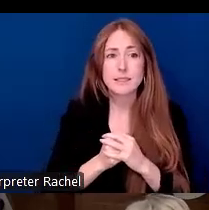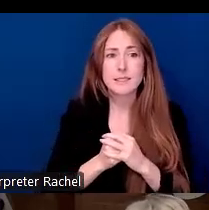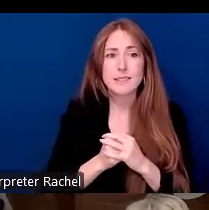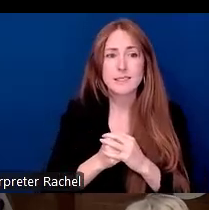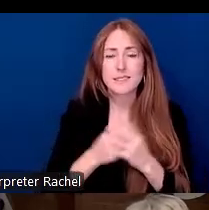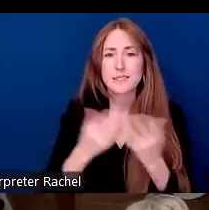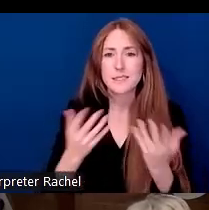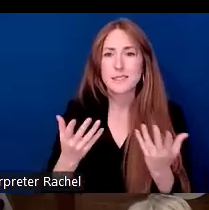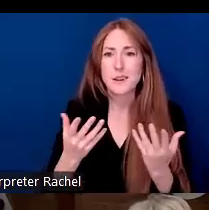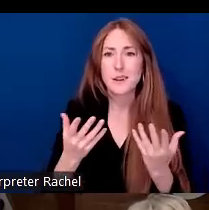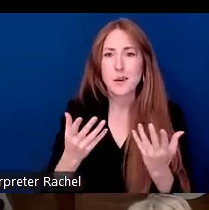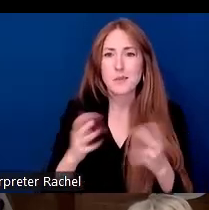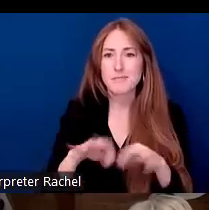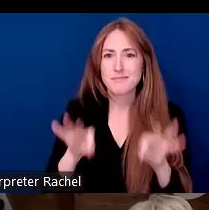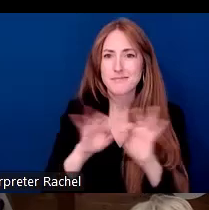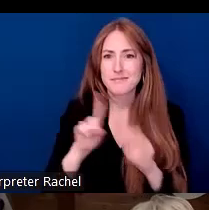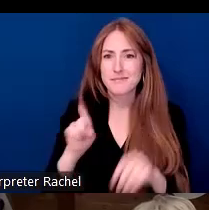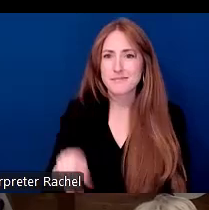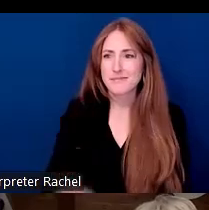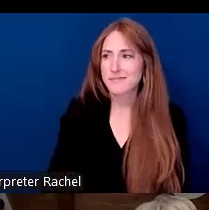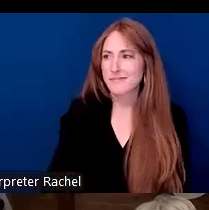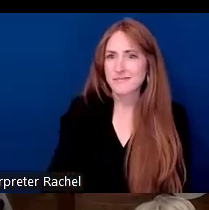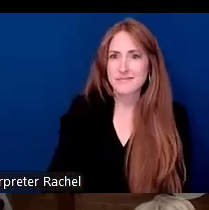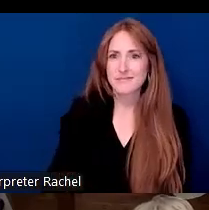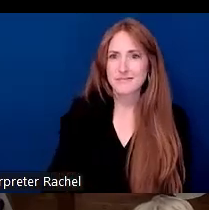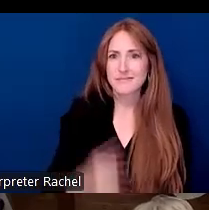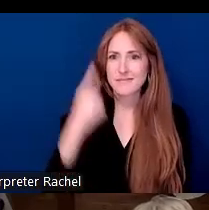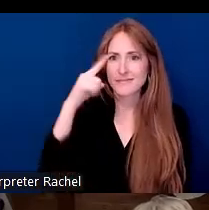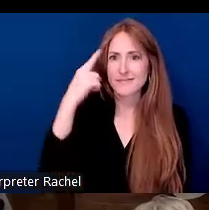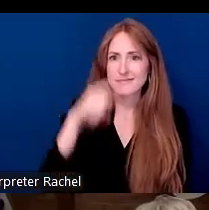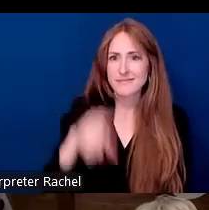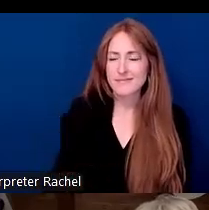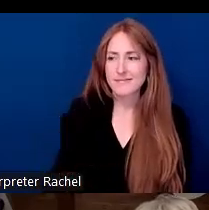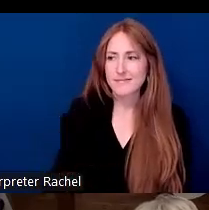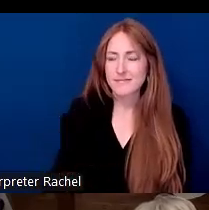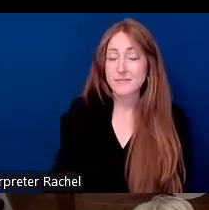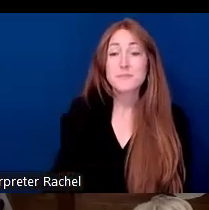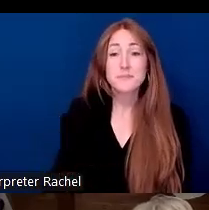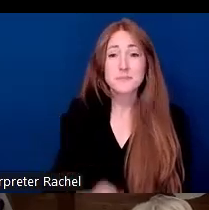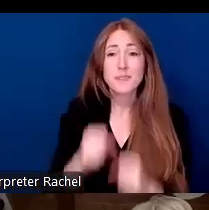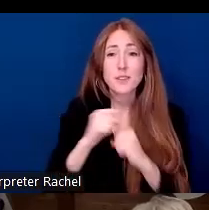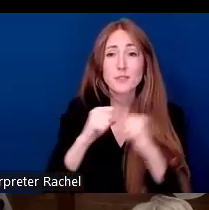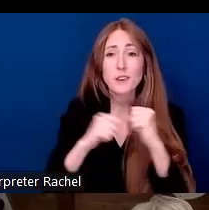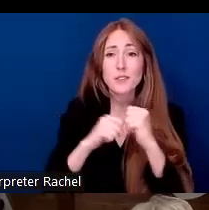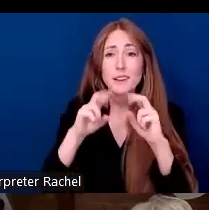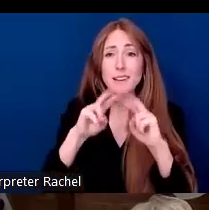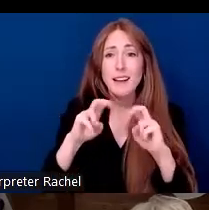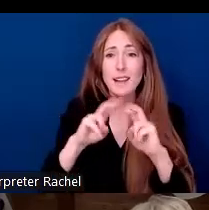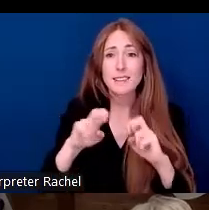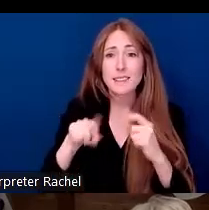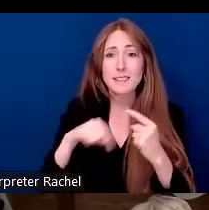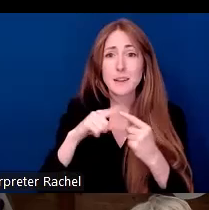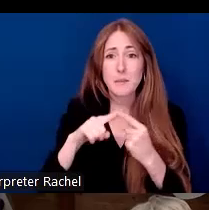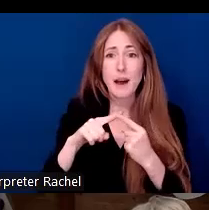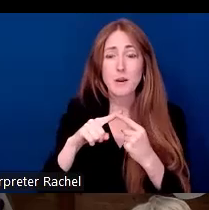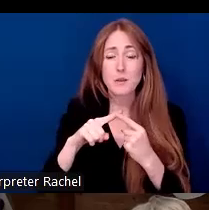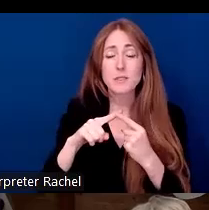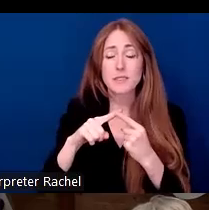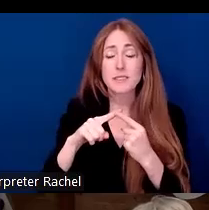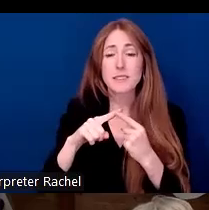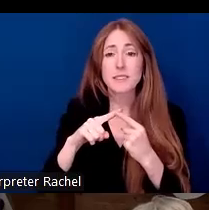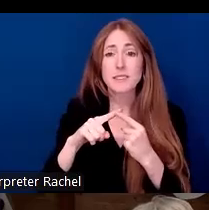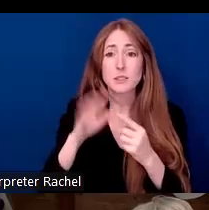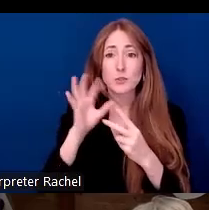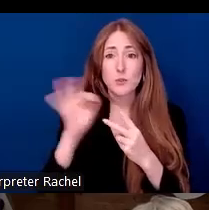so what? Structural analysis of the data on choice highlights the complex situated nature of choice